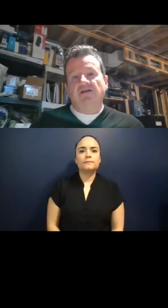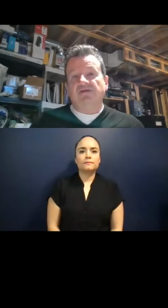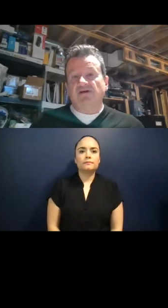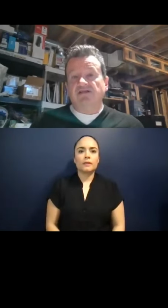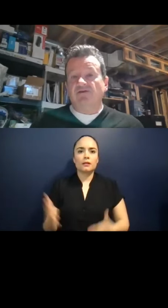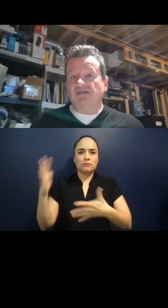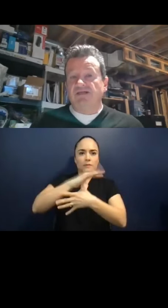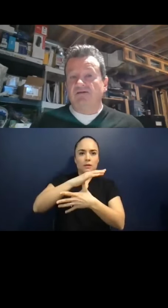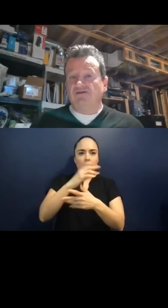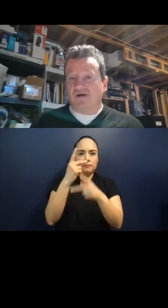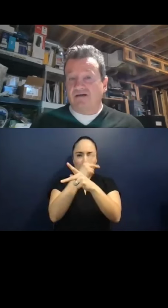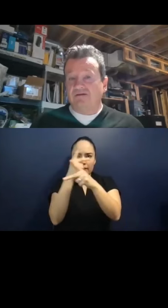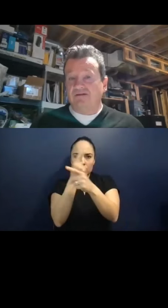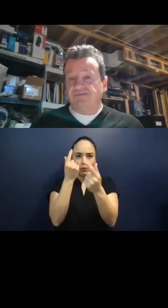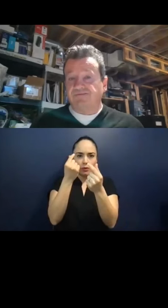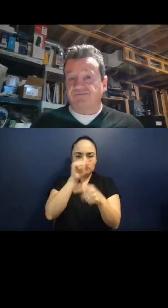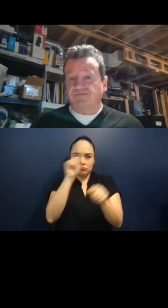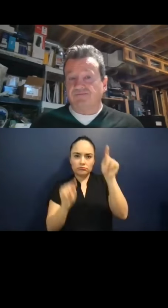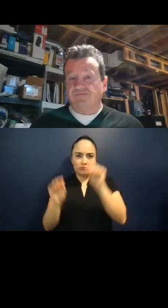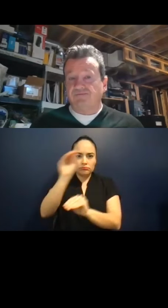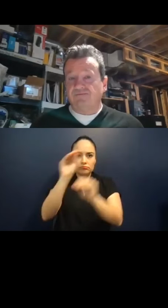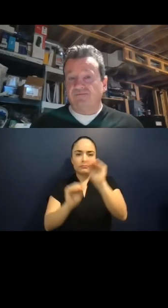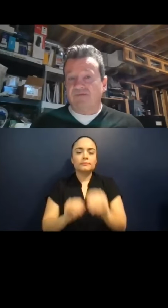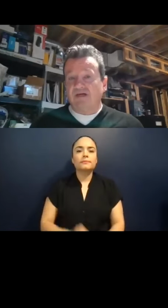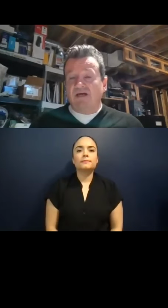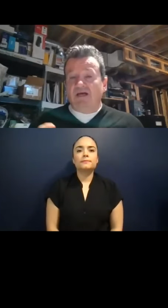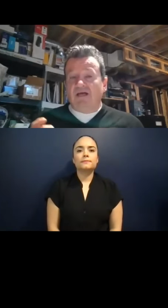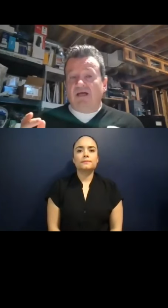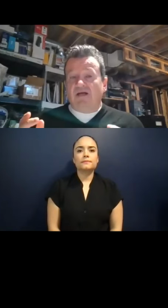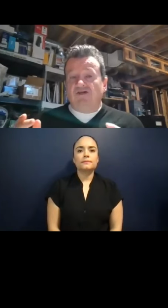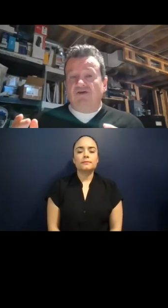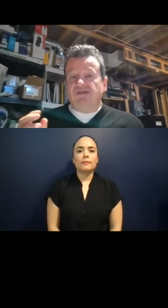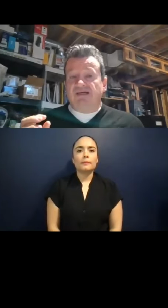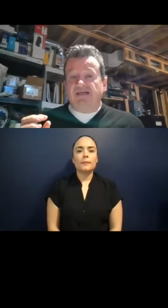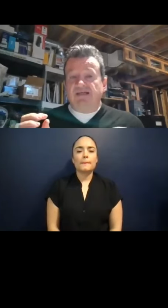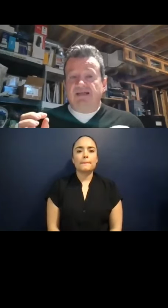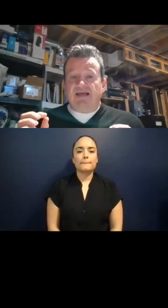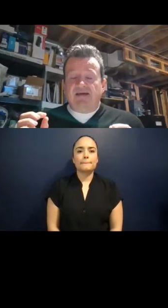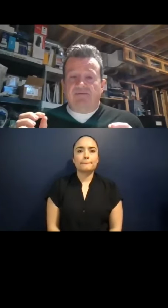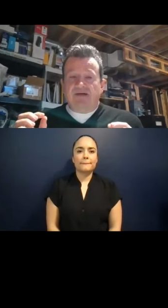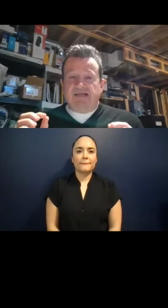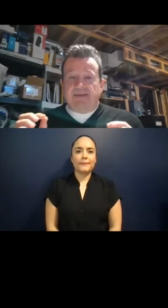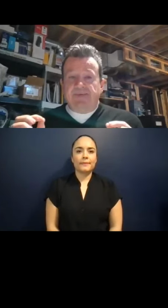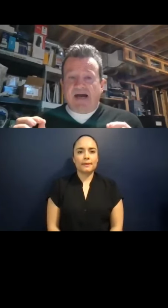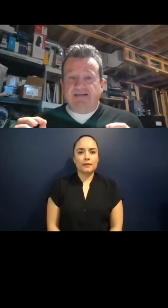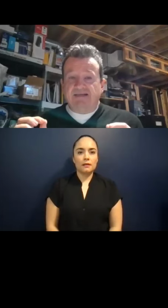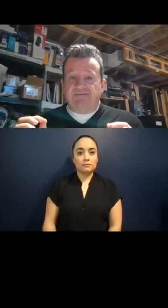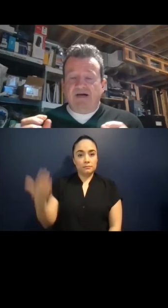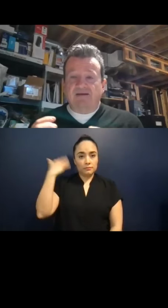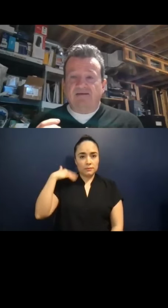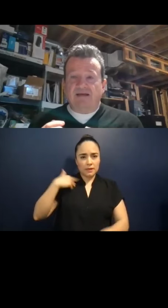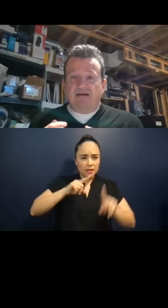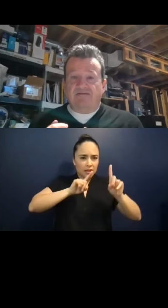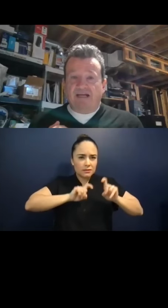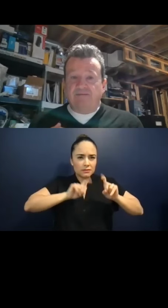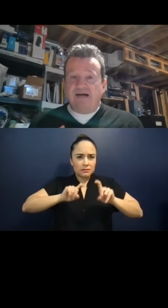illness to individuals and how safe and effective those authorized vaccines can get to those key populations.